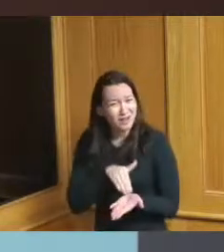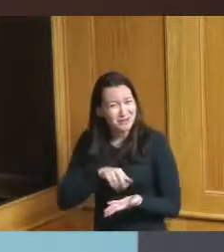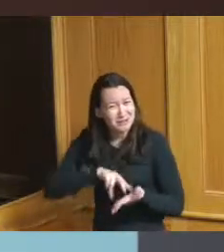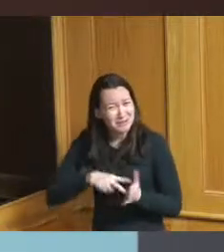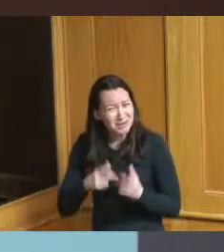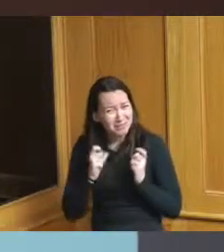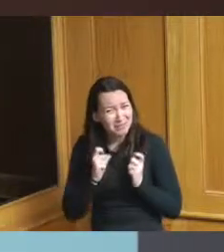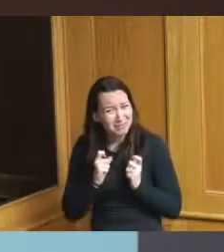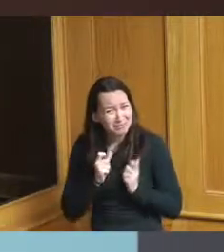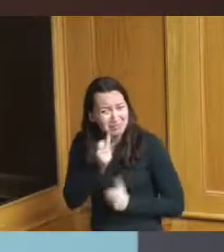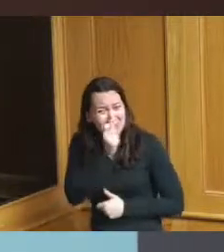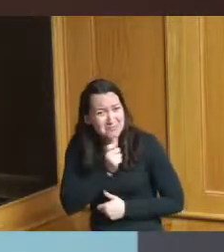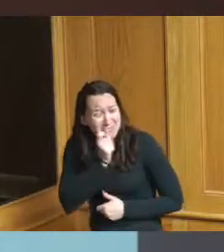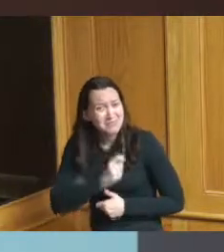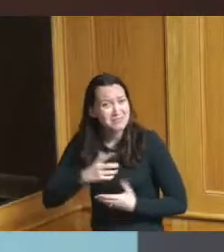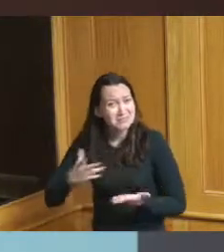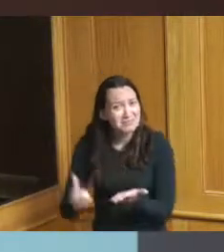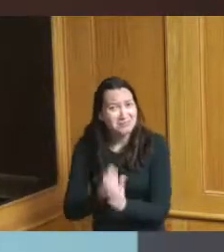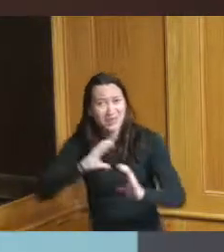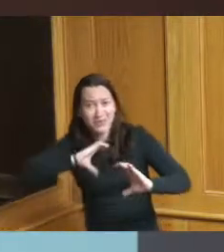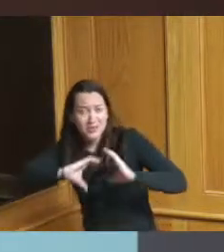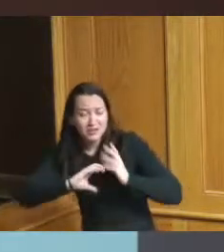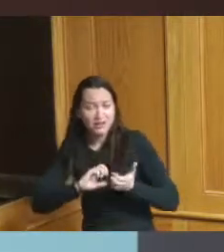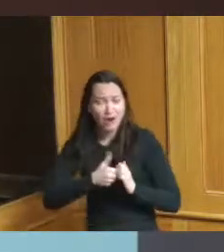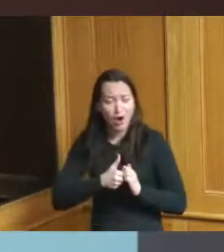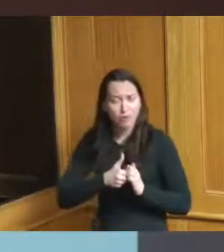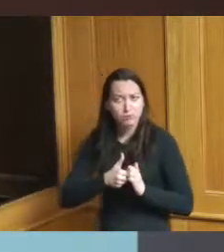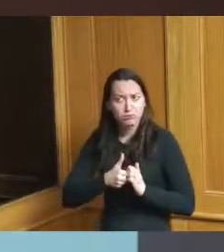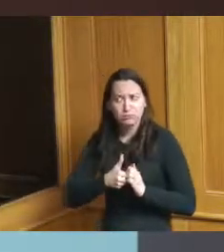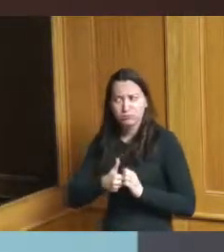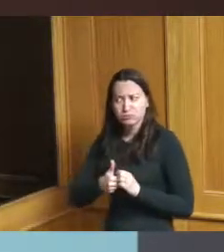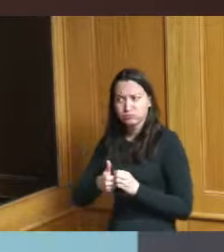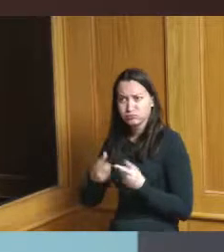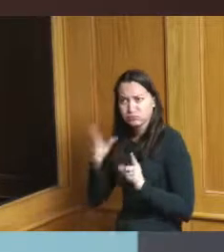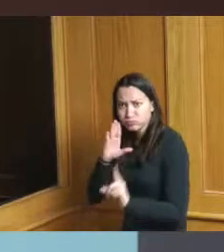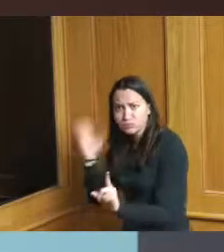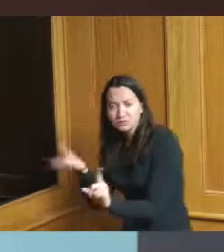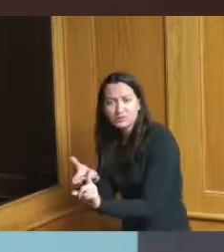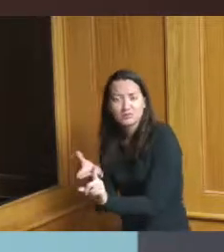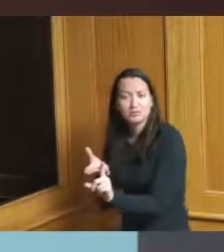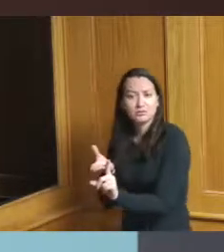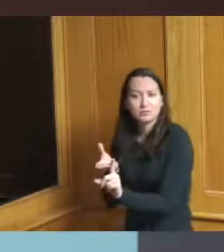are they to having that conversation how do we make it so that not only are they believed